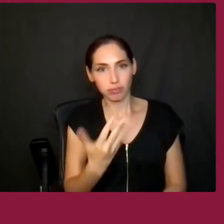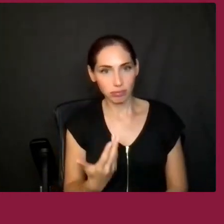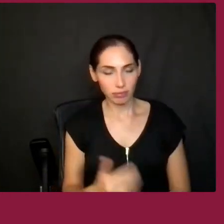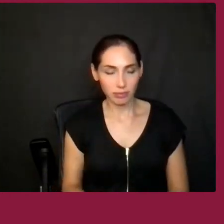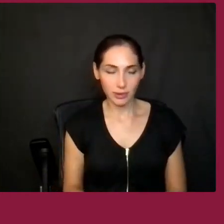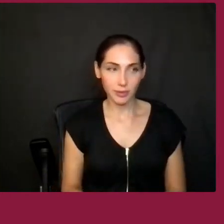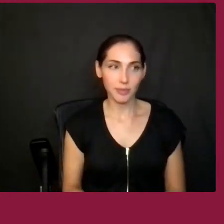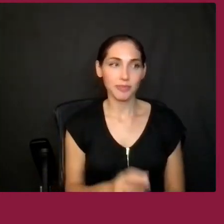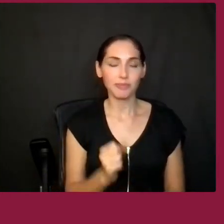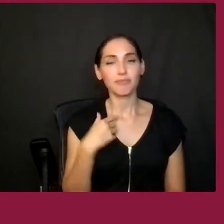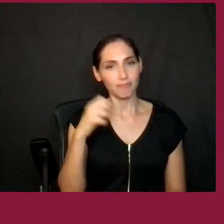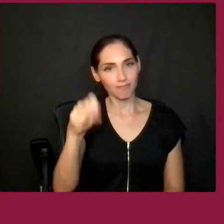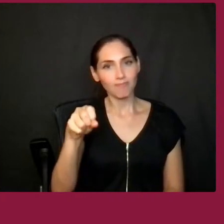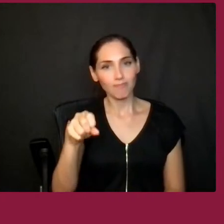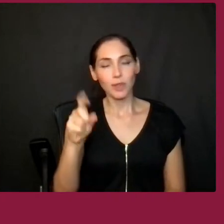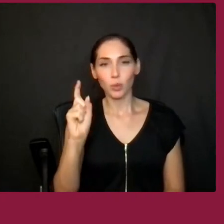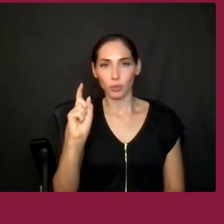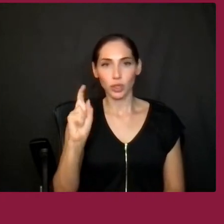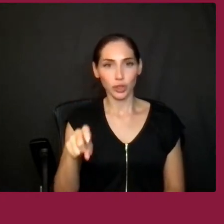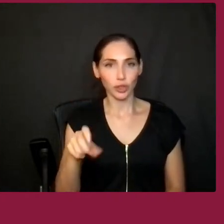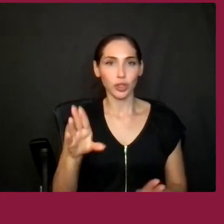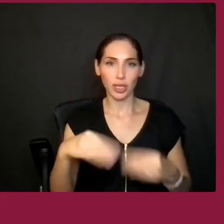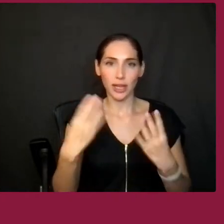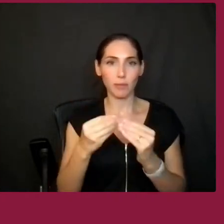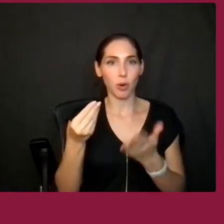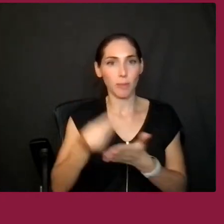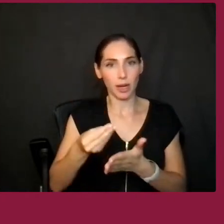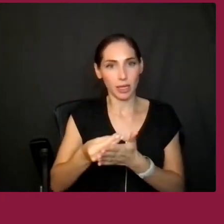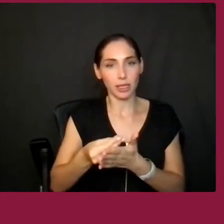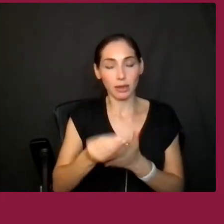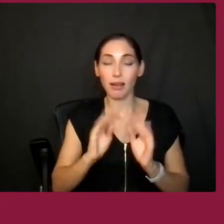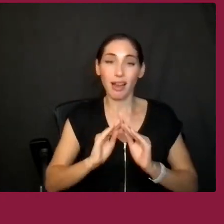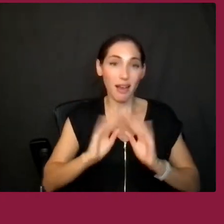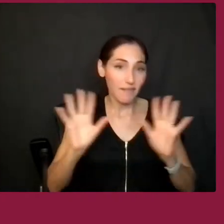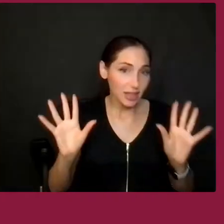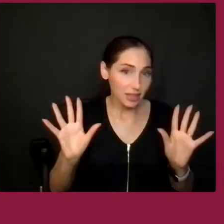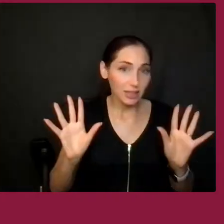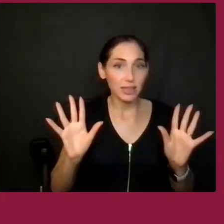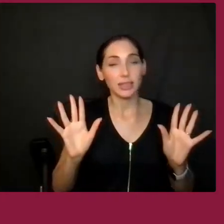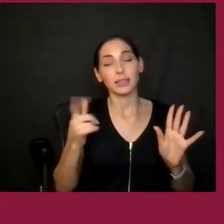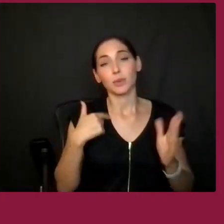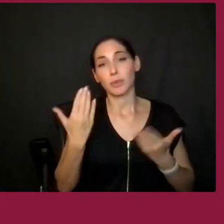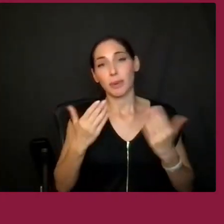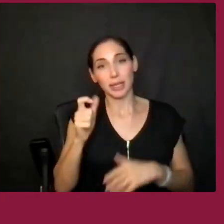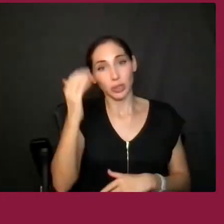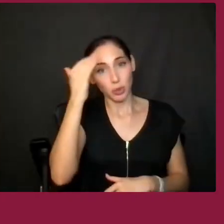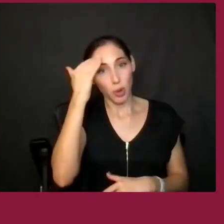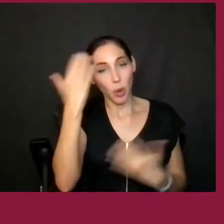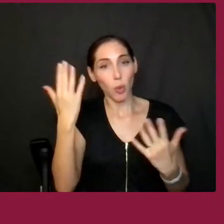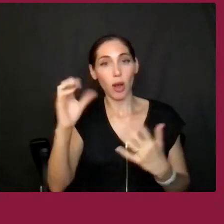So, yes, we should look into that. You know, obviously, uh, we probably need to know what other colleges are doing.